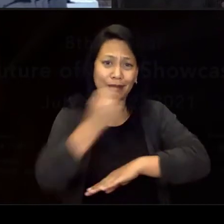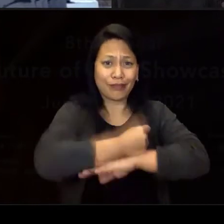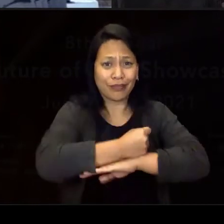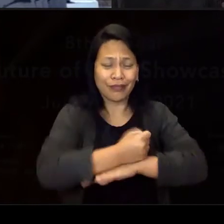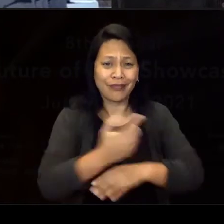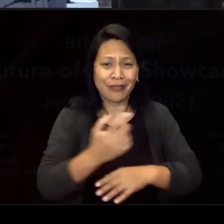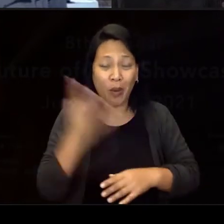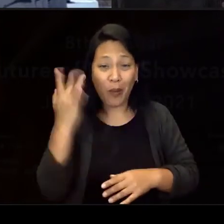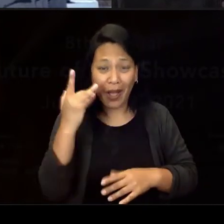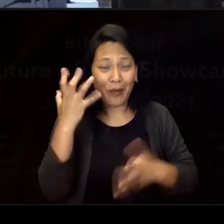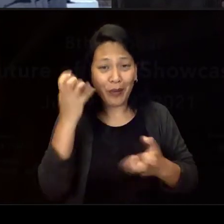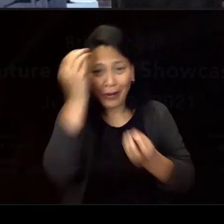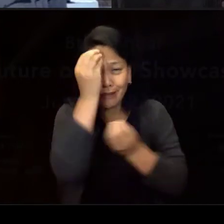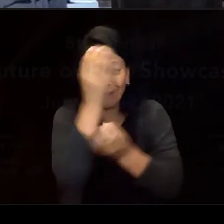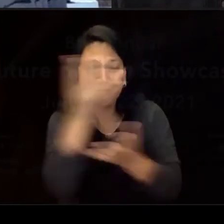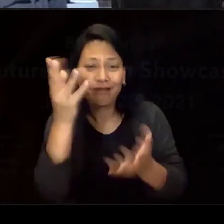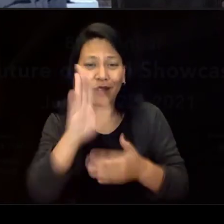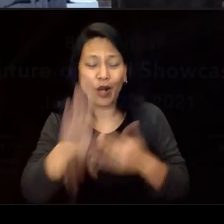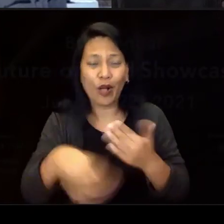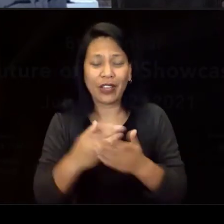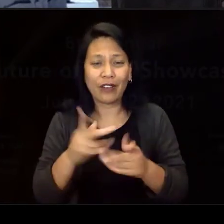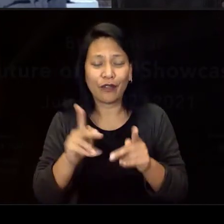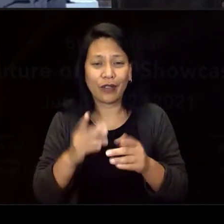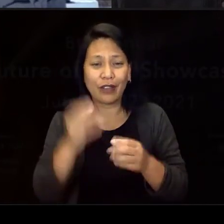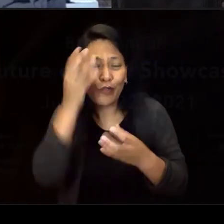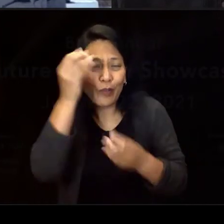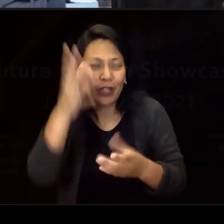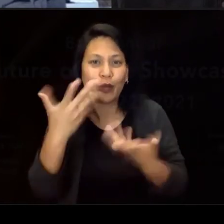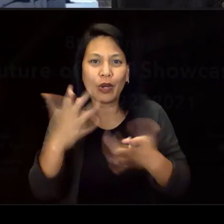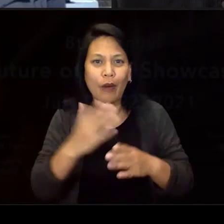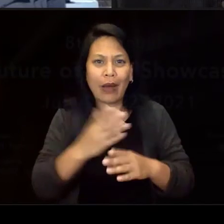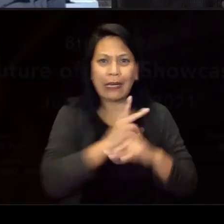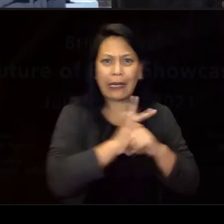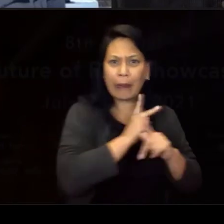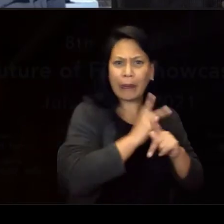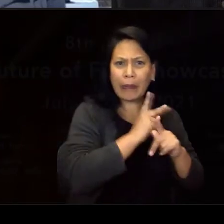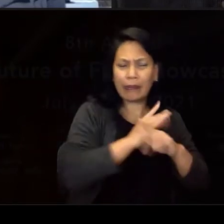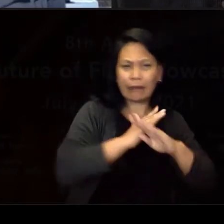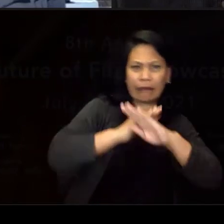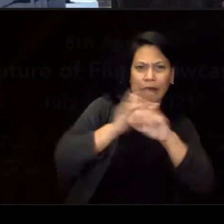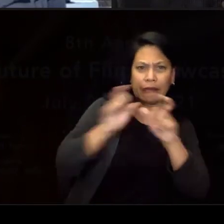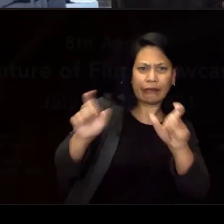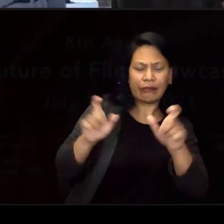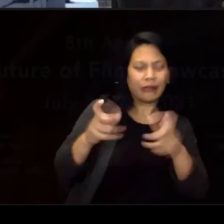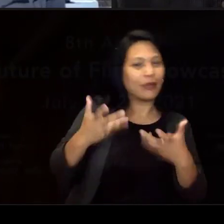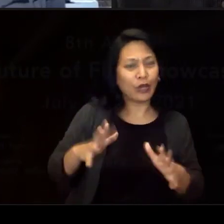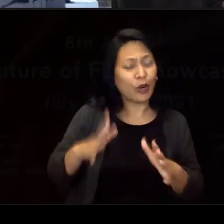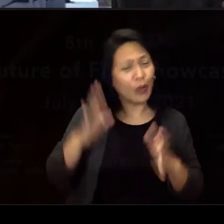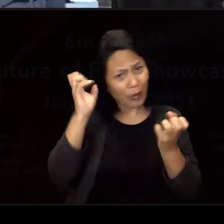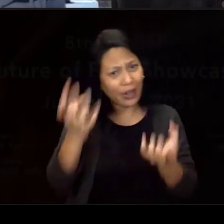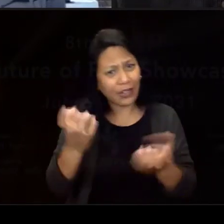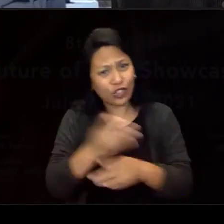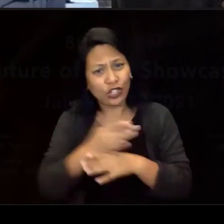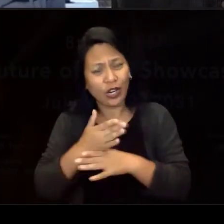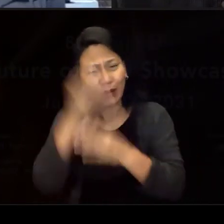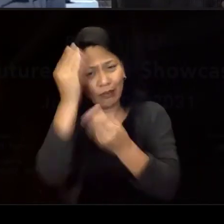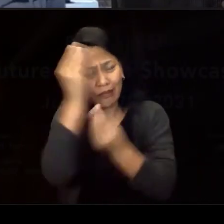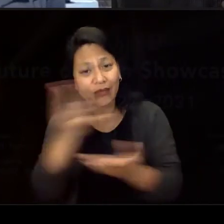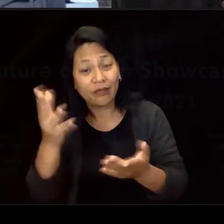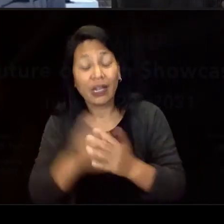So, I think that's really great, but I also wanted to comment as far as actors or other people in the industry